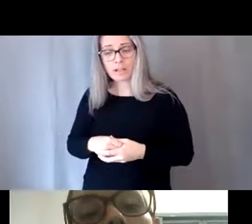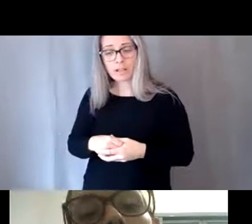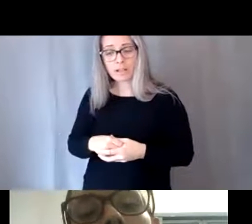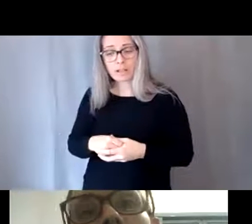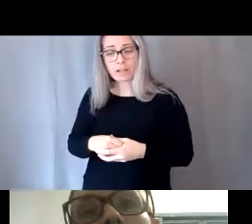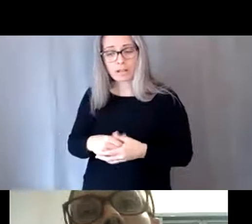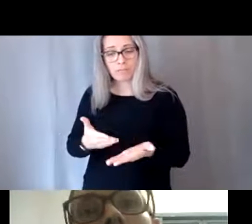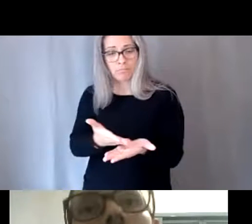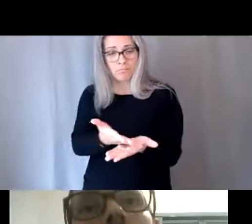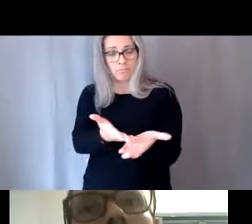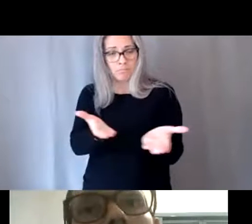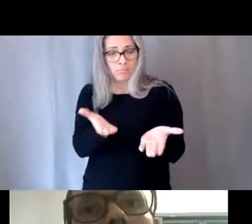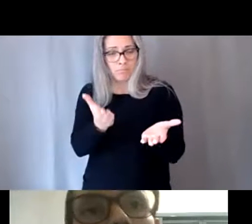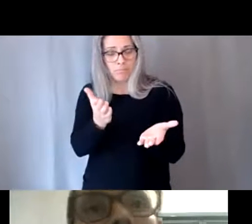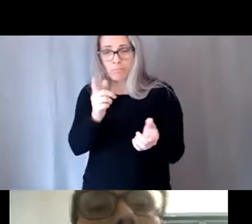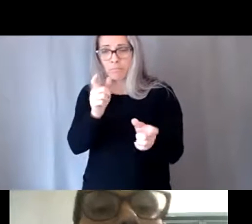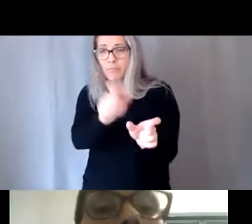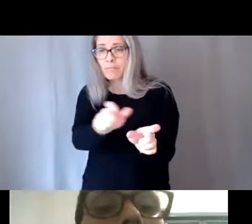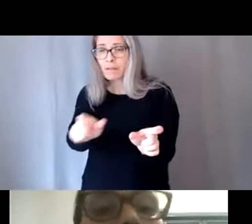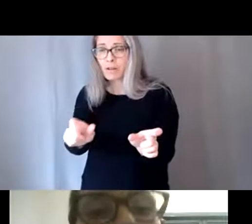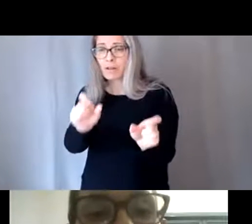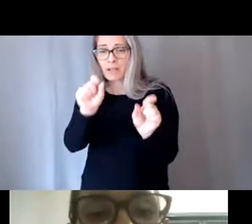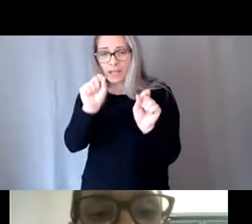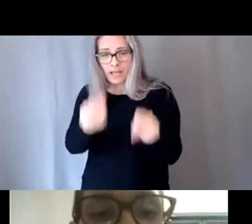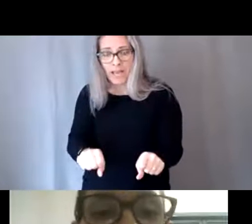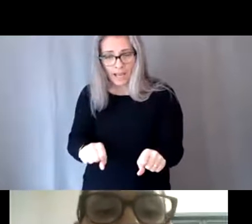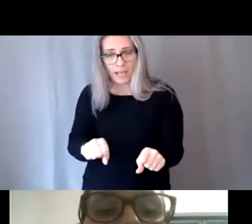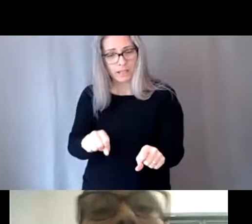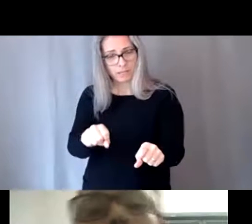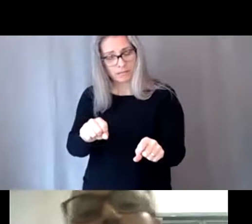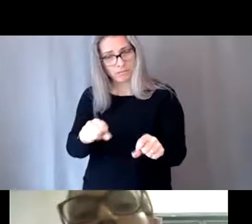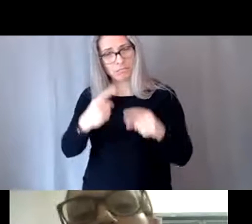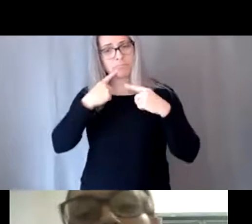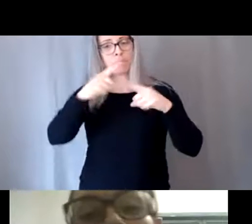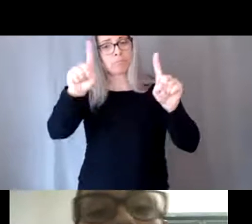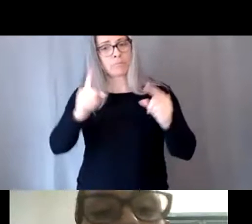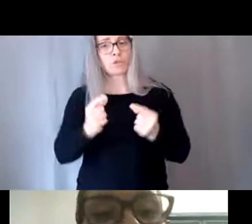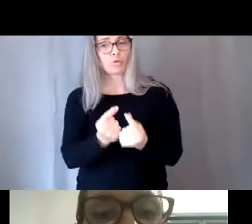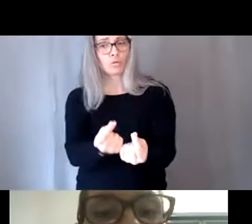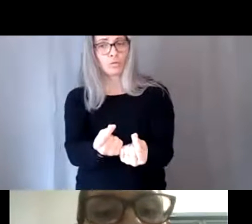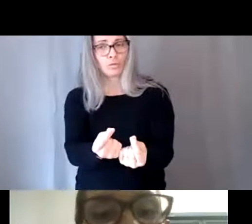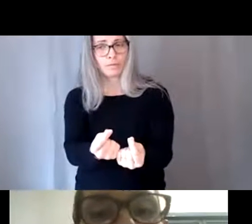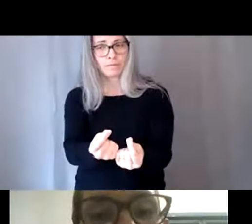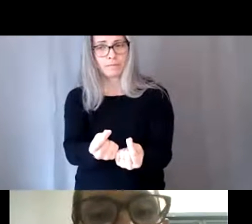in their specific way of functioning any attempts to guide